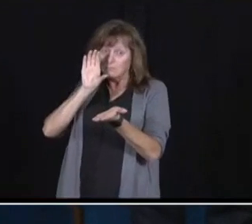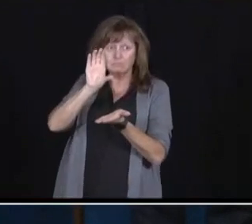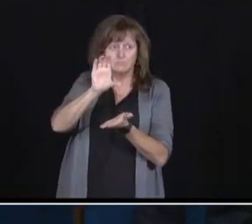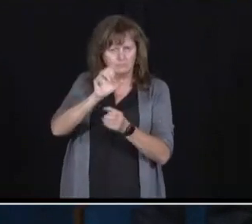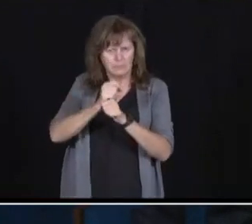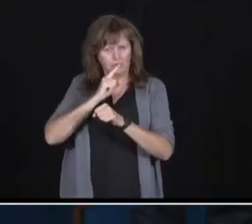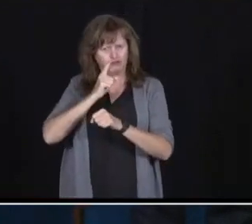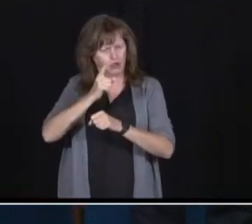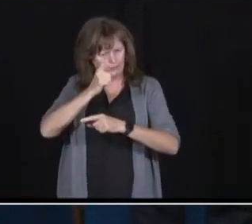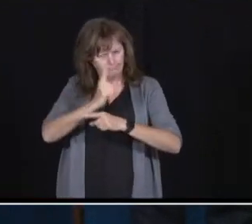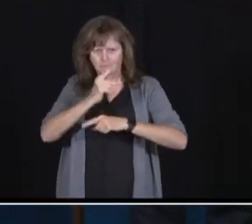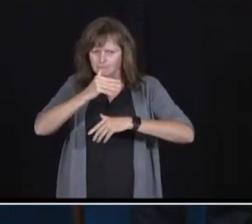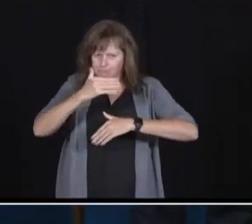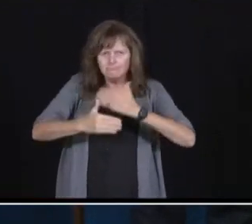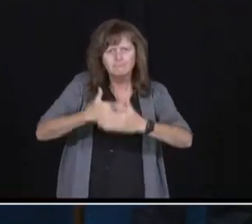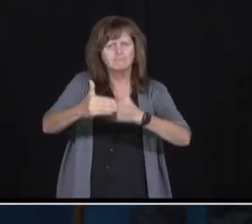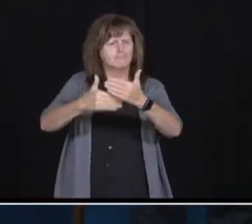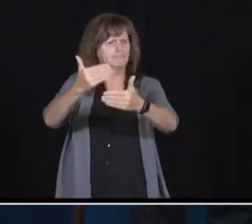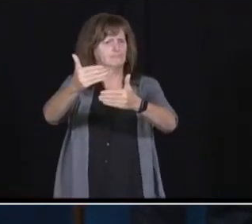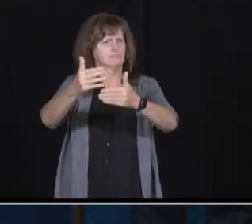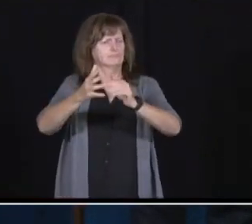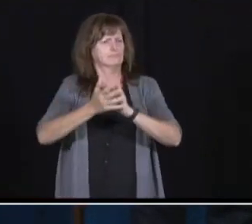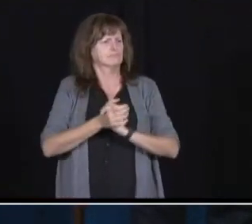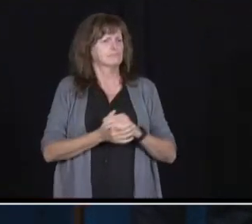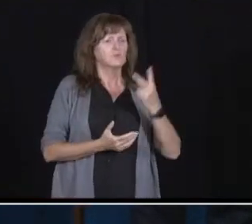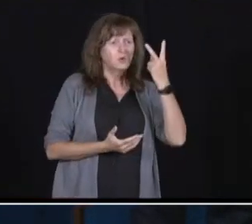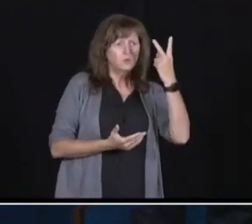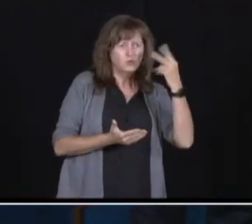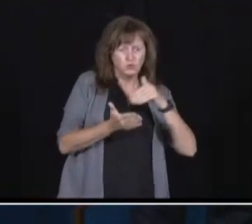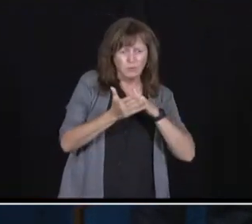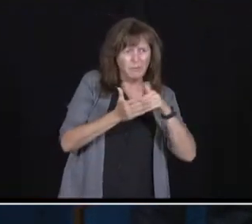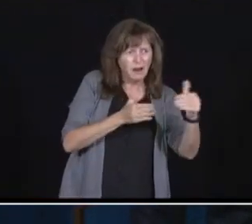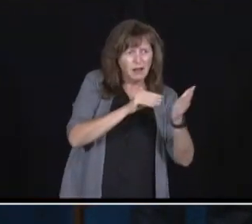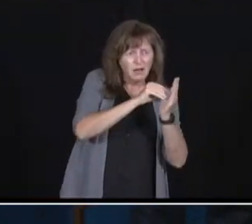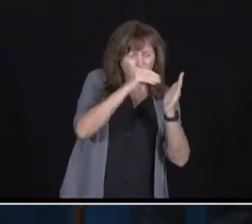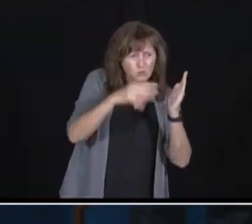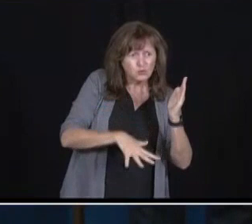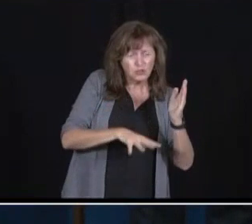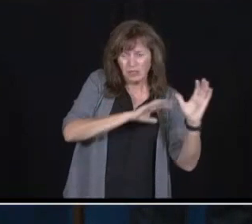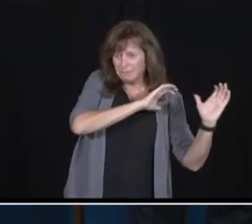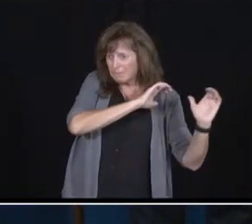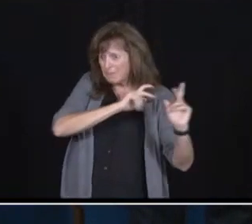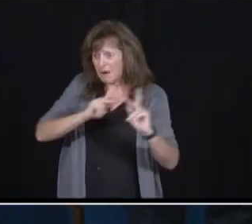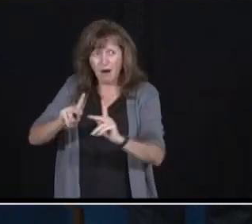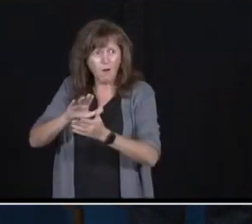Because my friends, getting 2 million students, getting hundreds of thousands of support staff